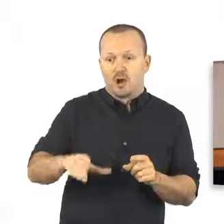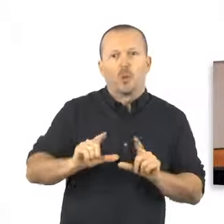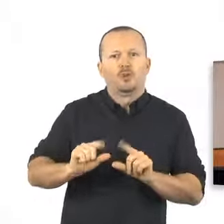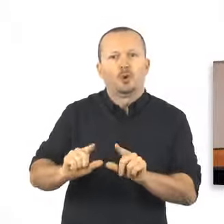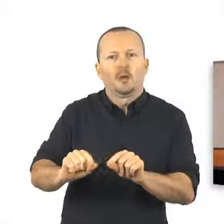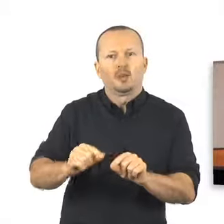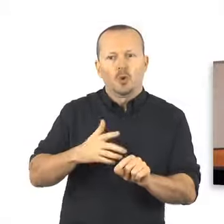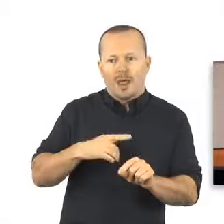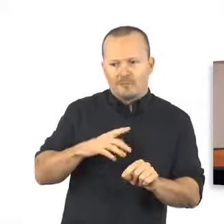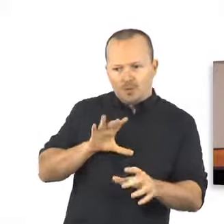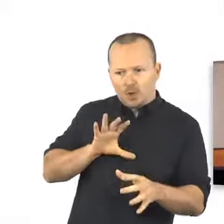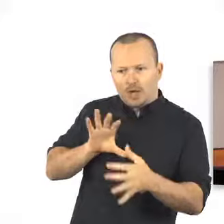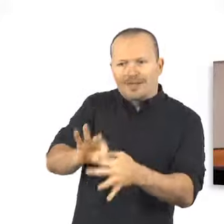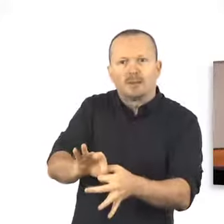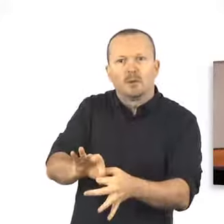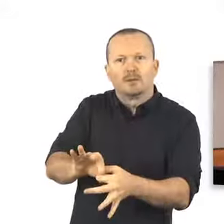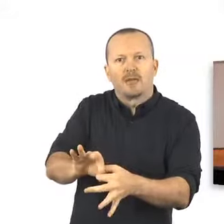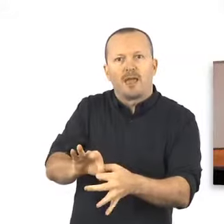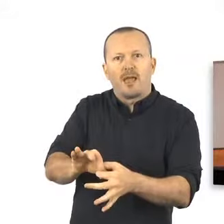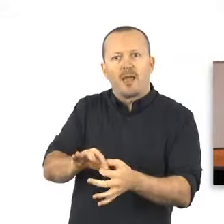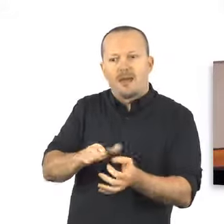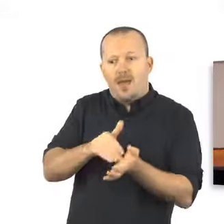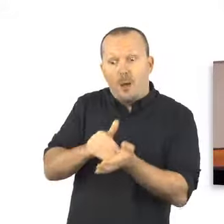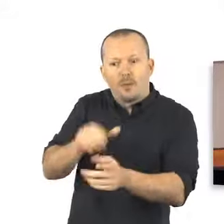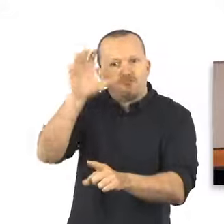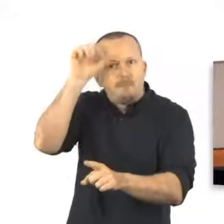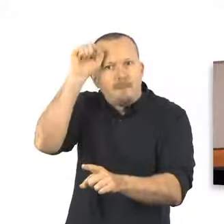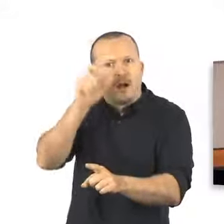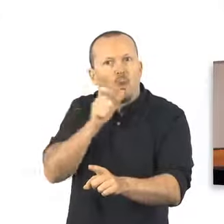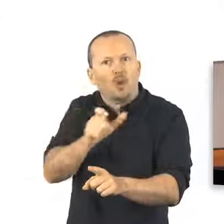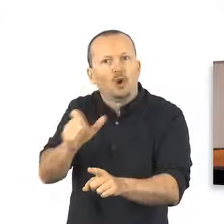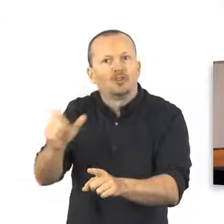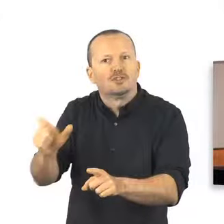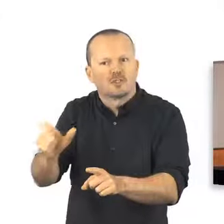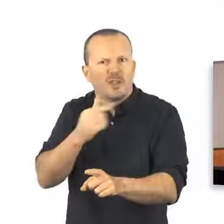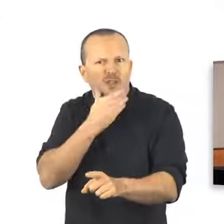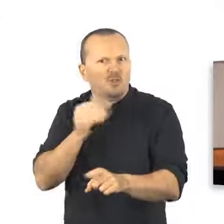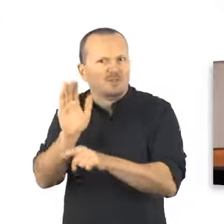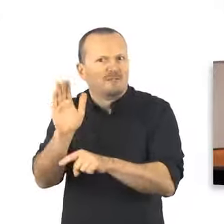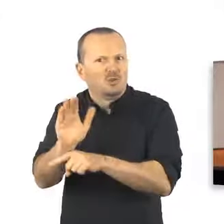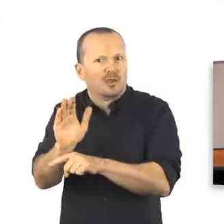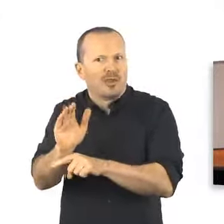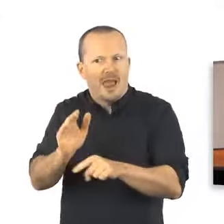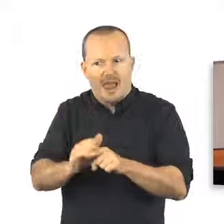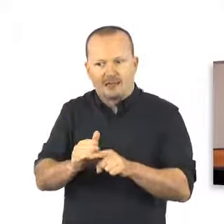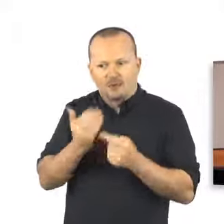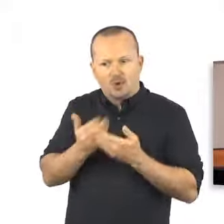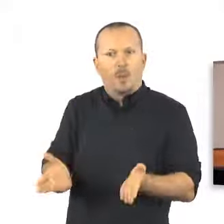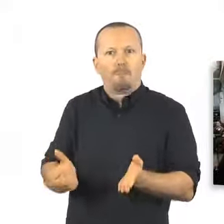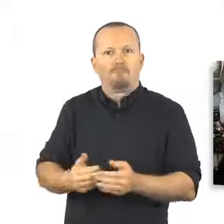because you need to connect to what the child’s doing and help them to remember words so that they can understand them in the future and use them.